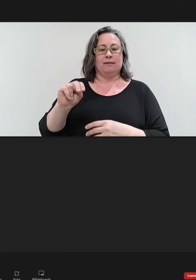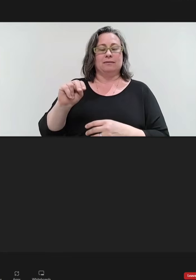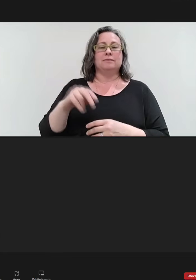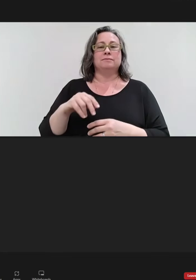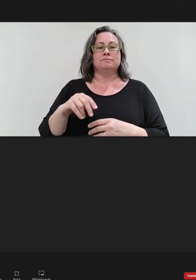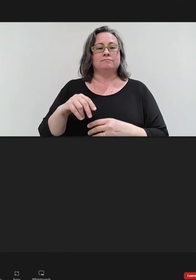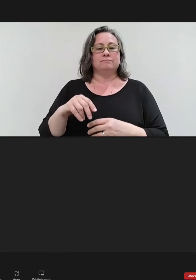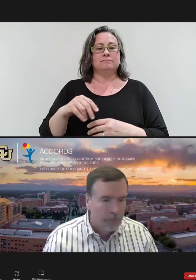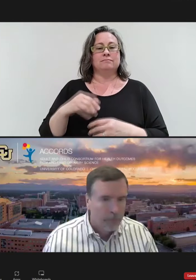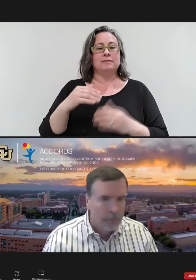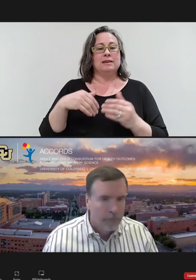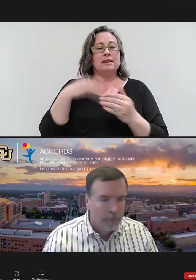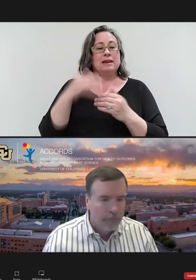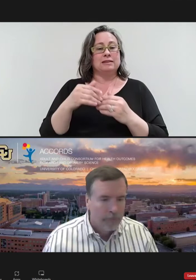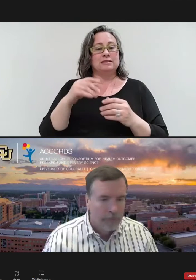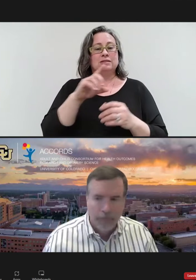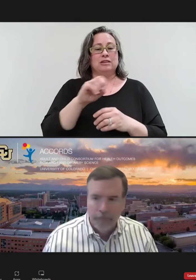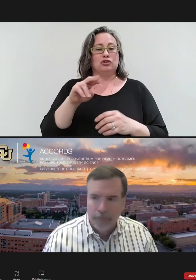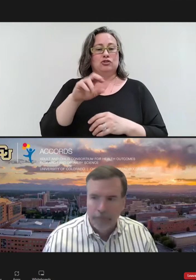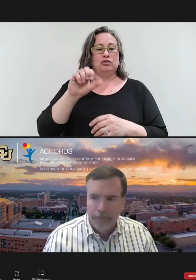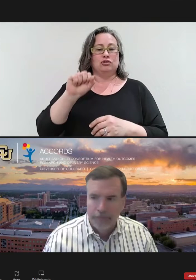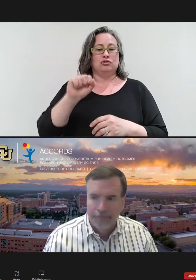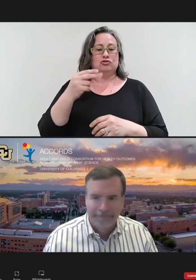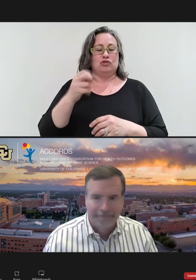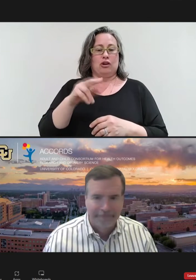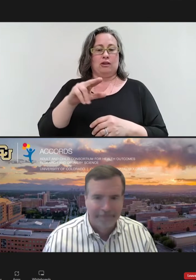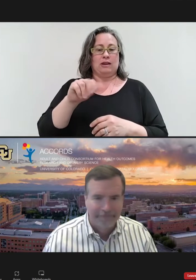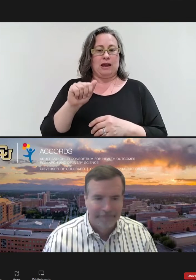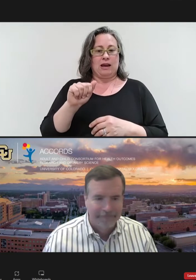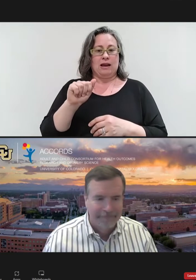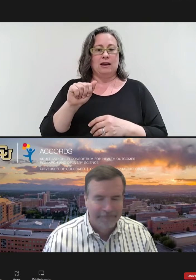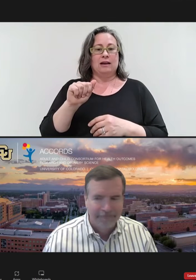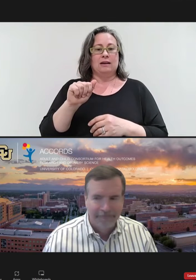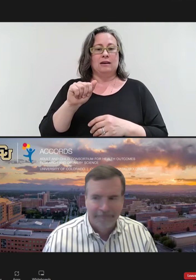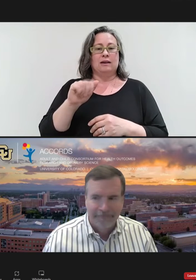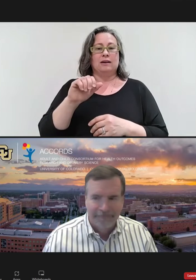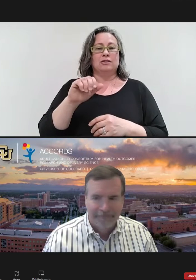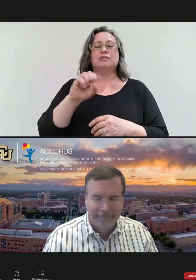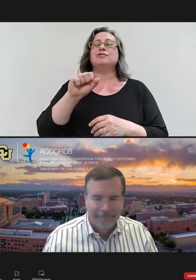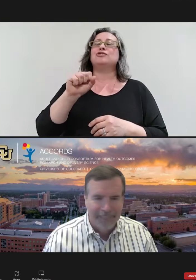of Colorado. Dr. O'Leary, your slides are up. I see your face. You have the floor.